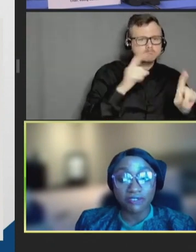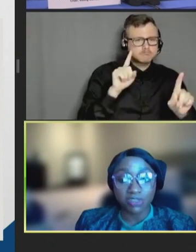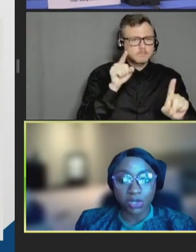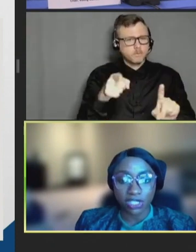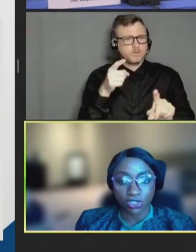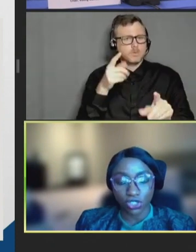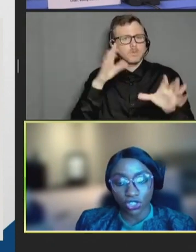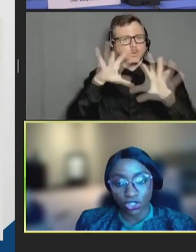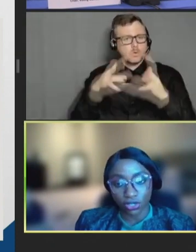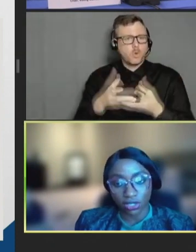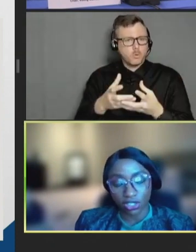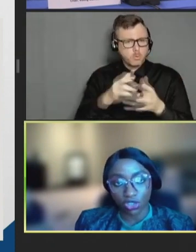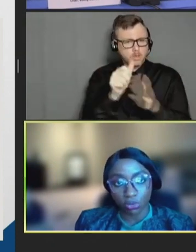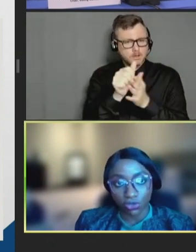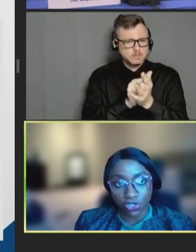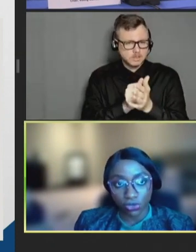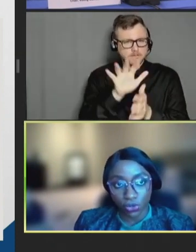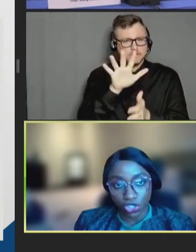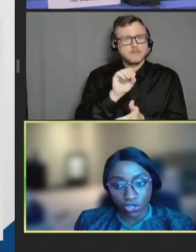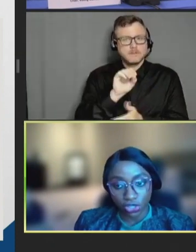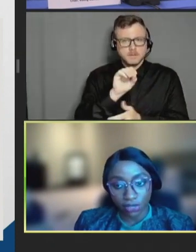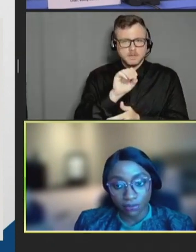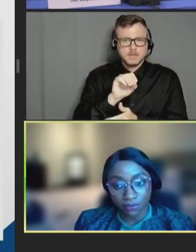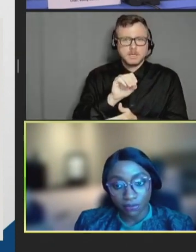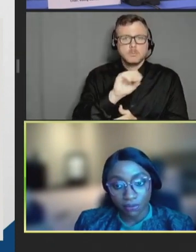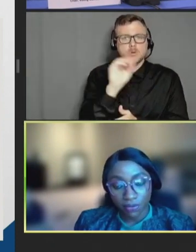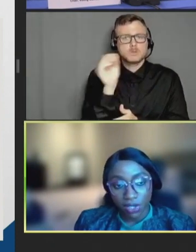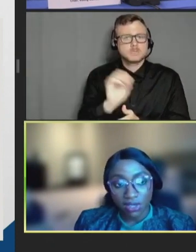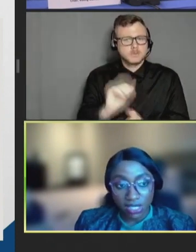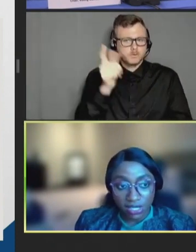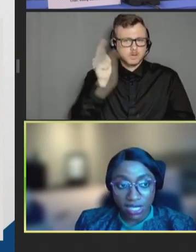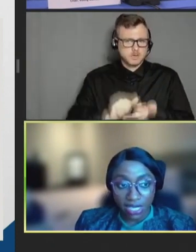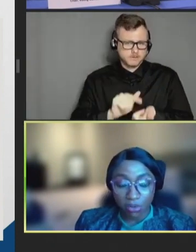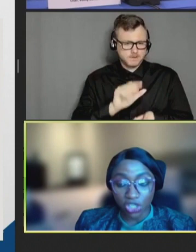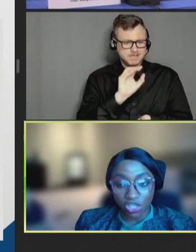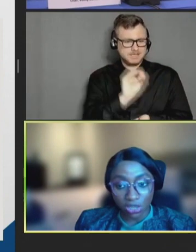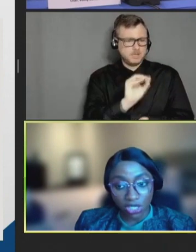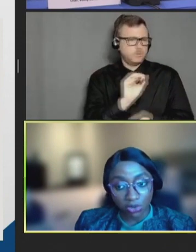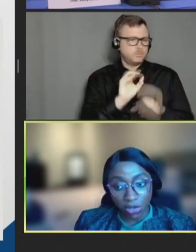a 50 percent reduction in the number of zero dose children. This, like I mentioned, has been some of